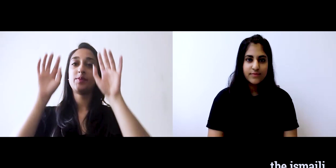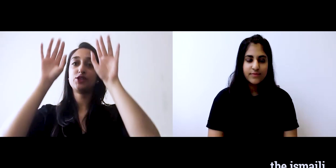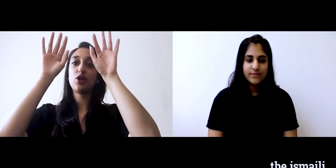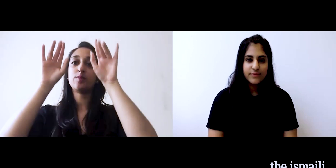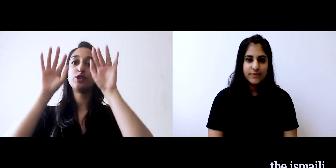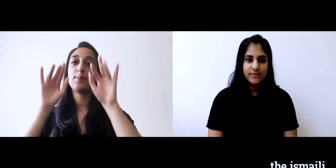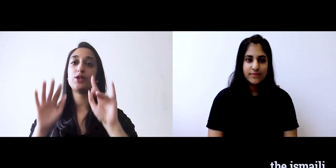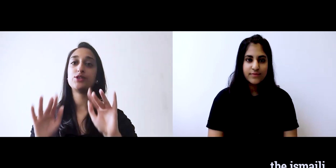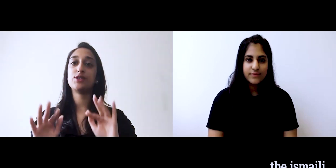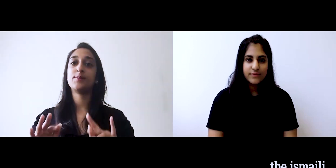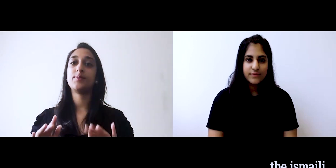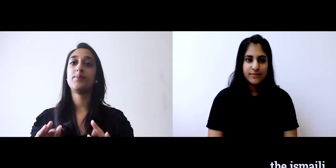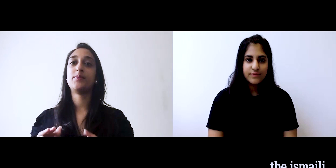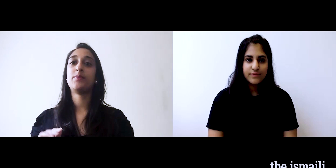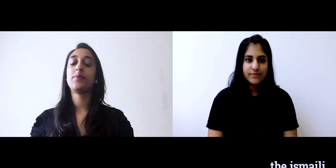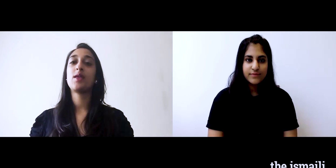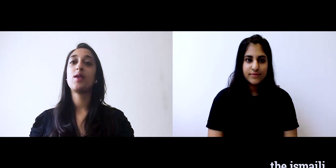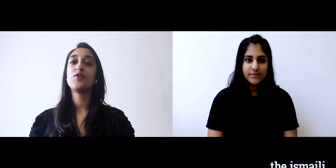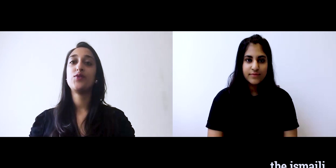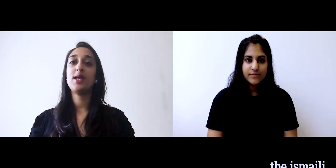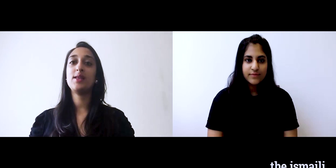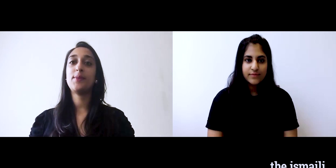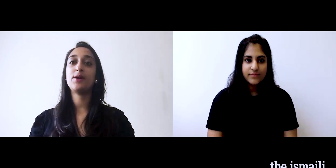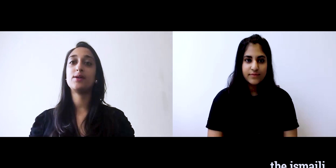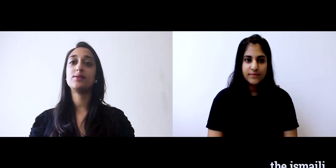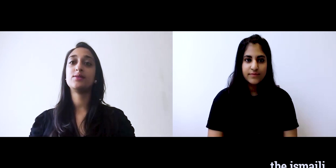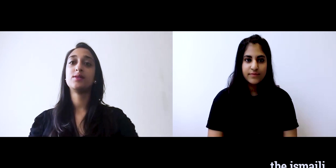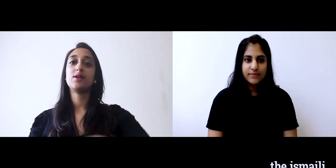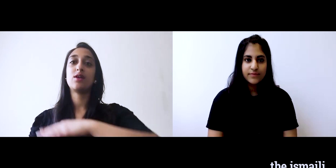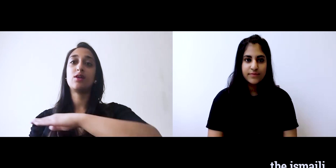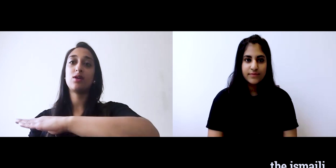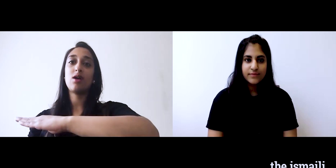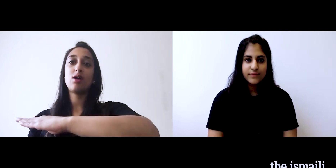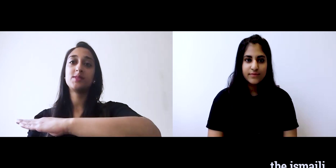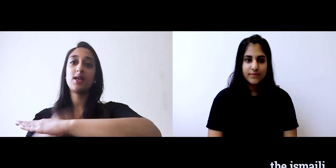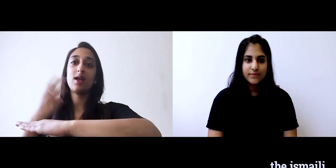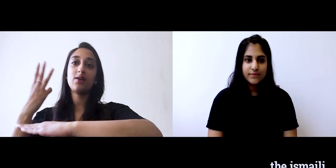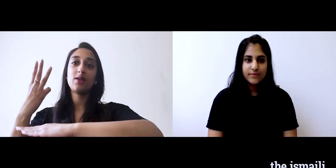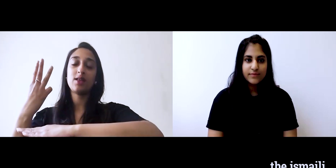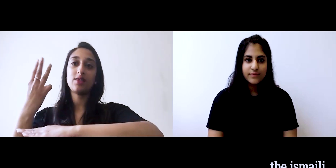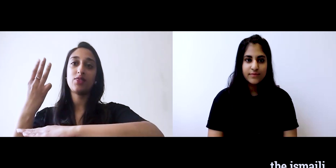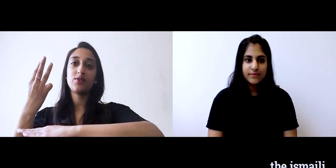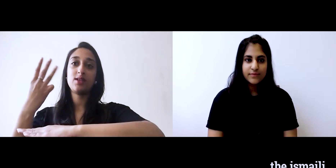From the top to bottom. Rainbow, put your arm down and three fingers.